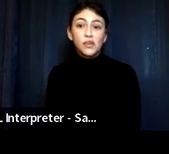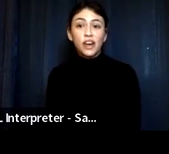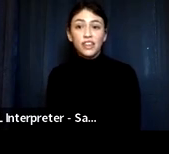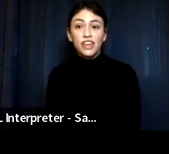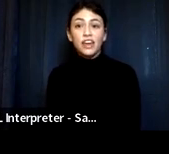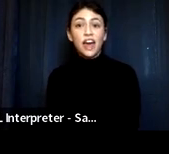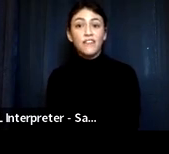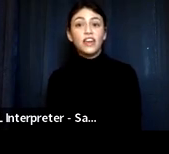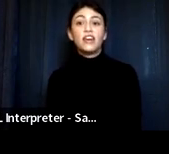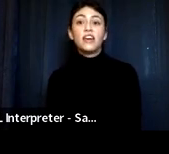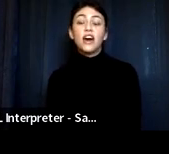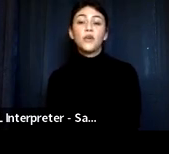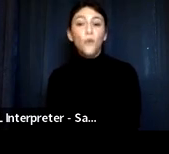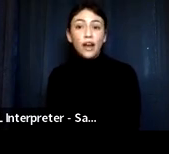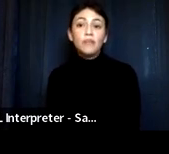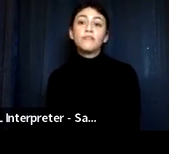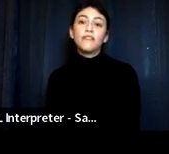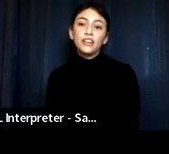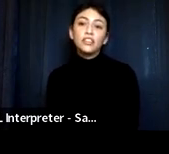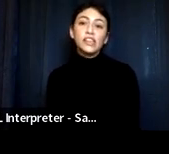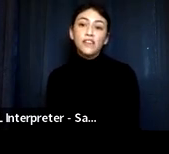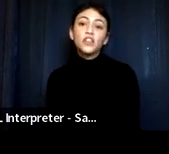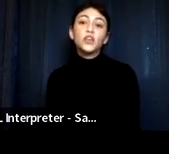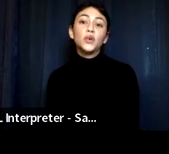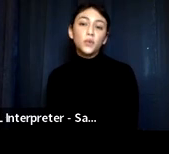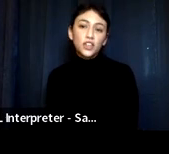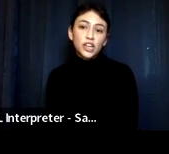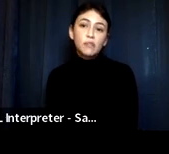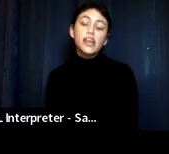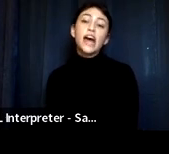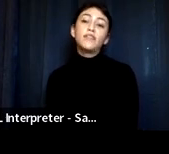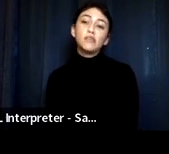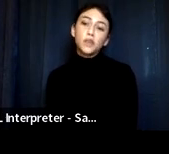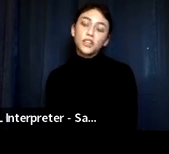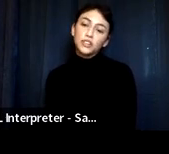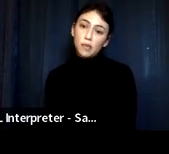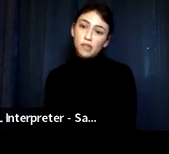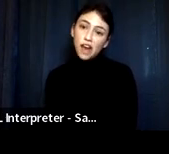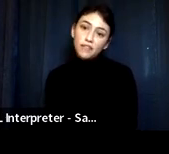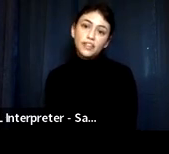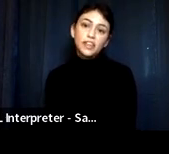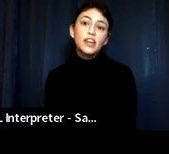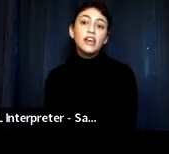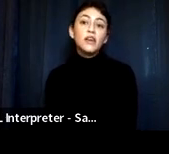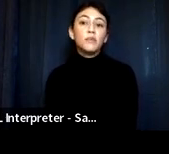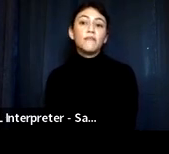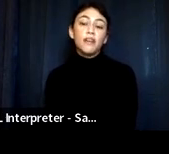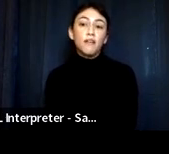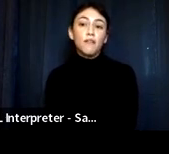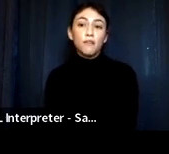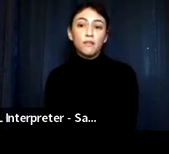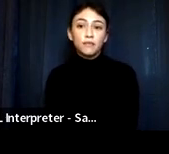So I think, having a requirement for faculty and staff to go to workshops. To have these workshops often would be very helpful.